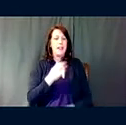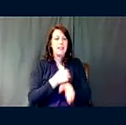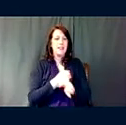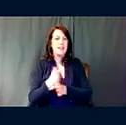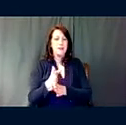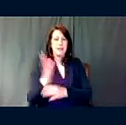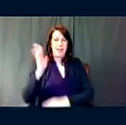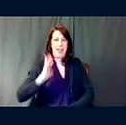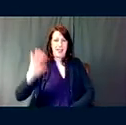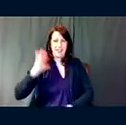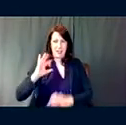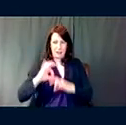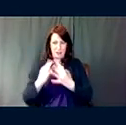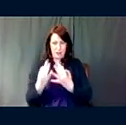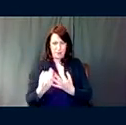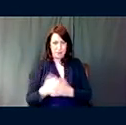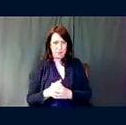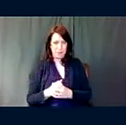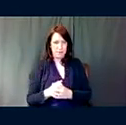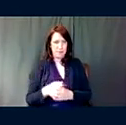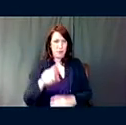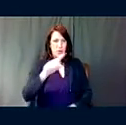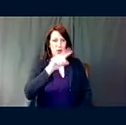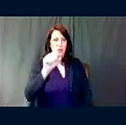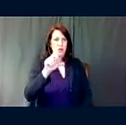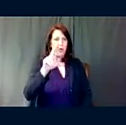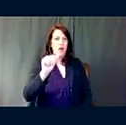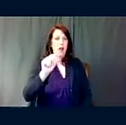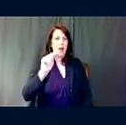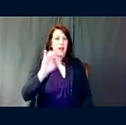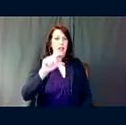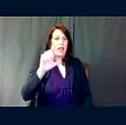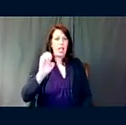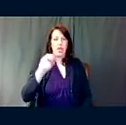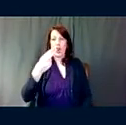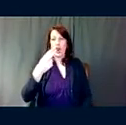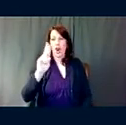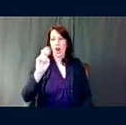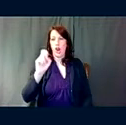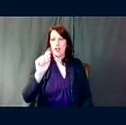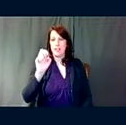AND PAY HOMAGE TO ONE OF MY